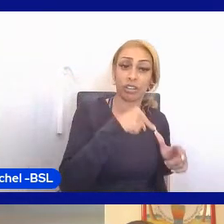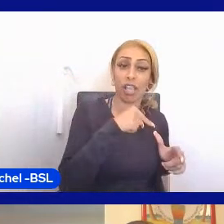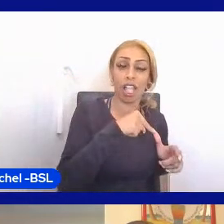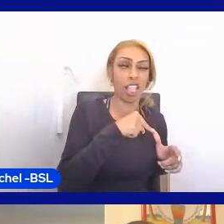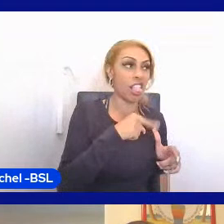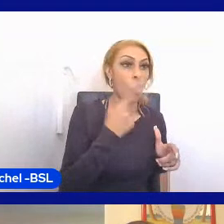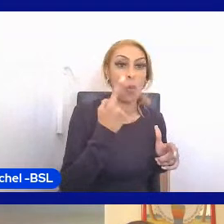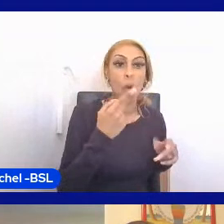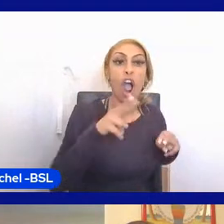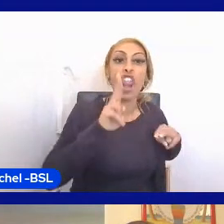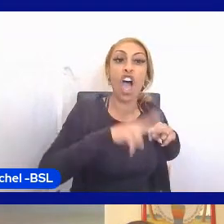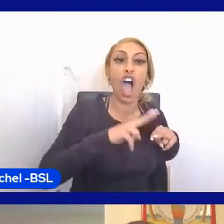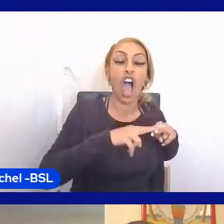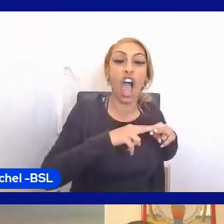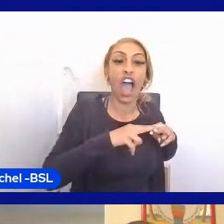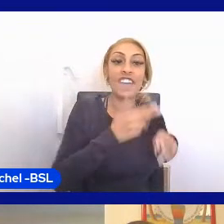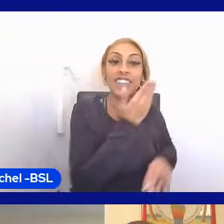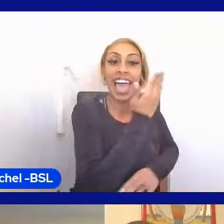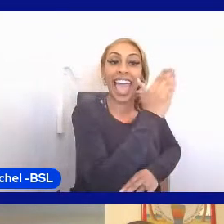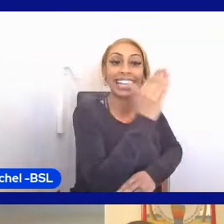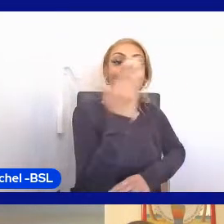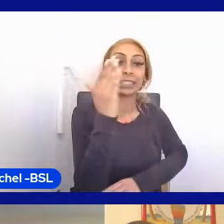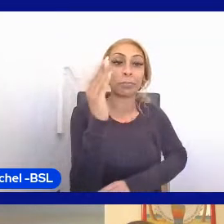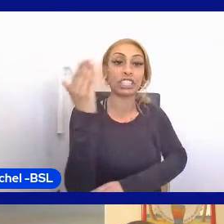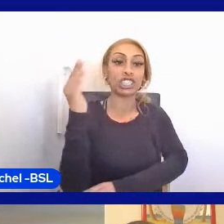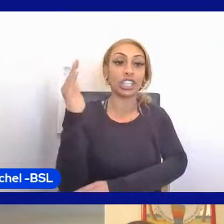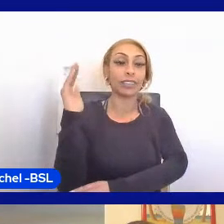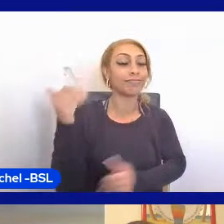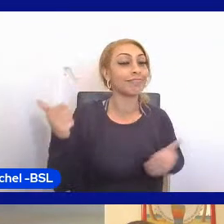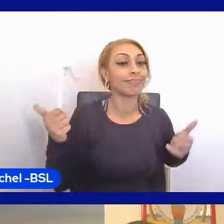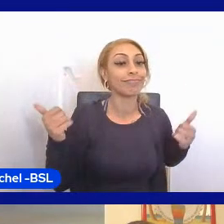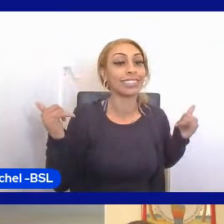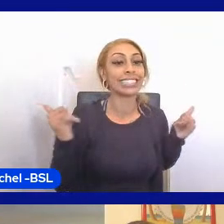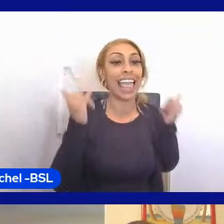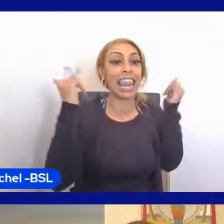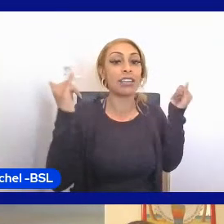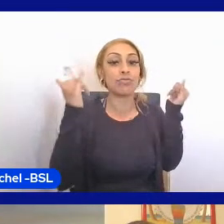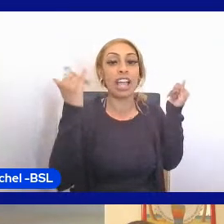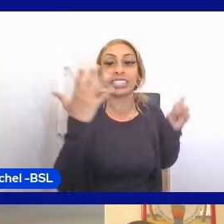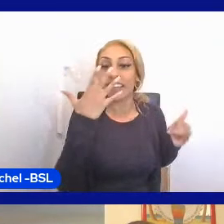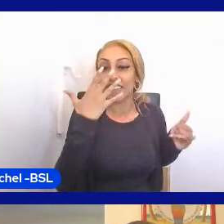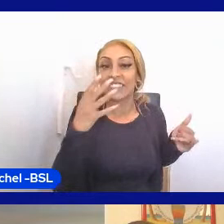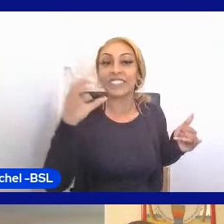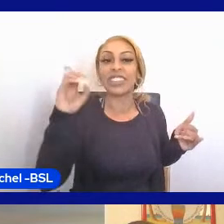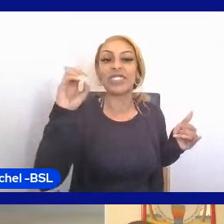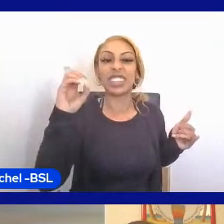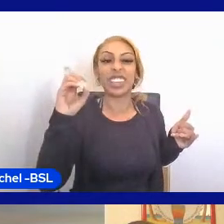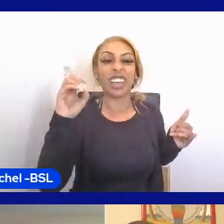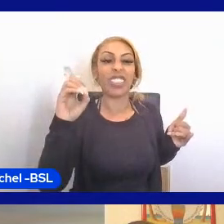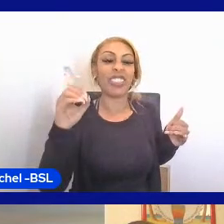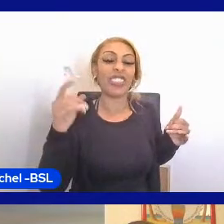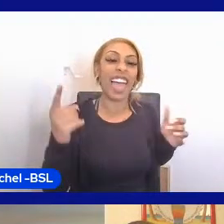supposed to be a one-off exhibition to celebrate the upcoming 50th anniversary of Saint Pauls Carnival.